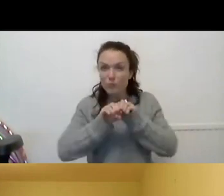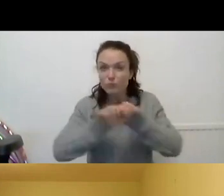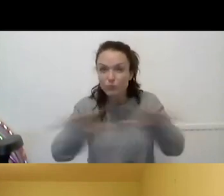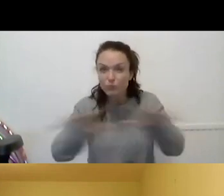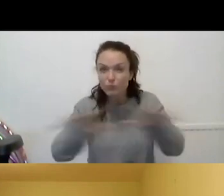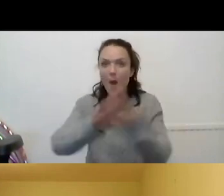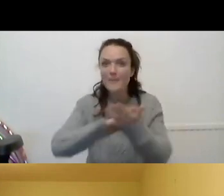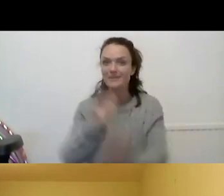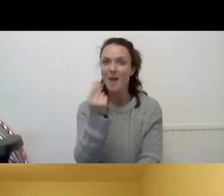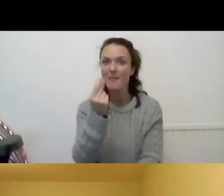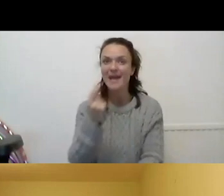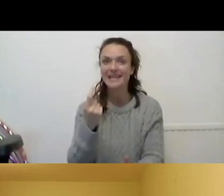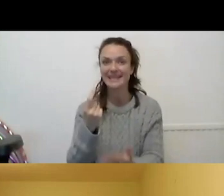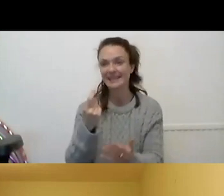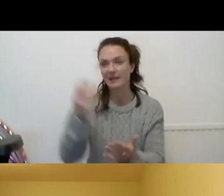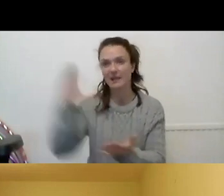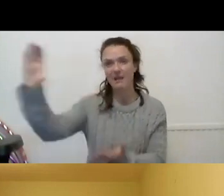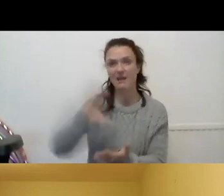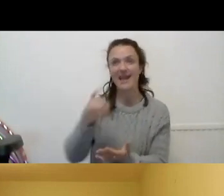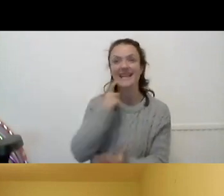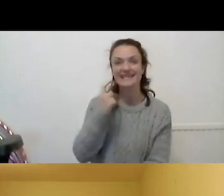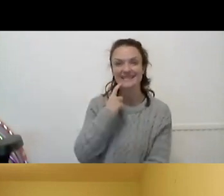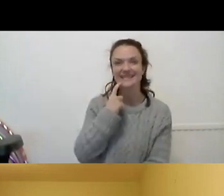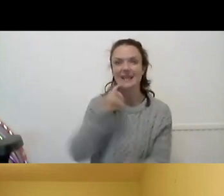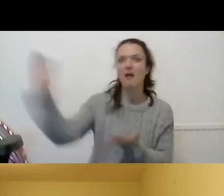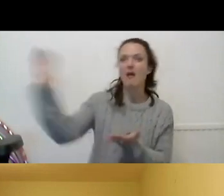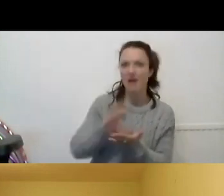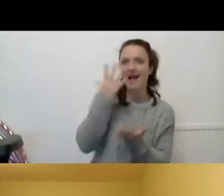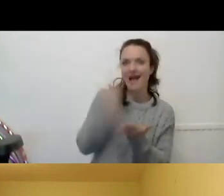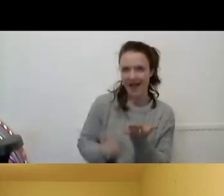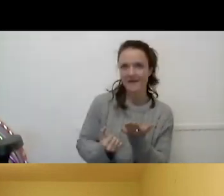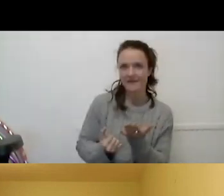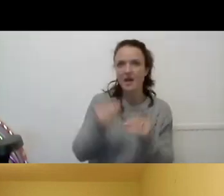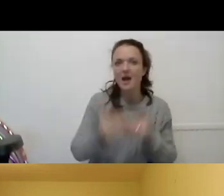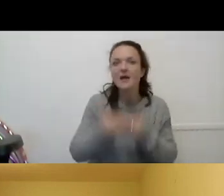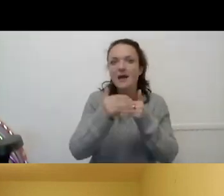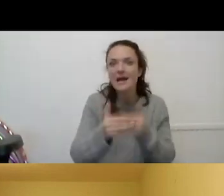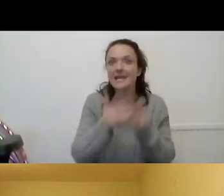And then the testing itself needs to be done as part of a clinical trial. And again, ordinarily,